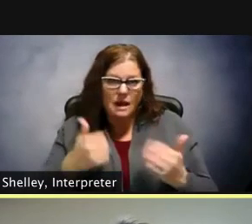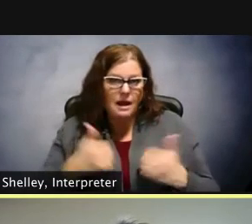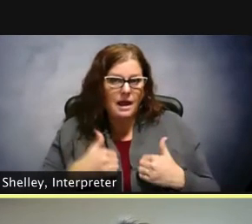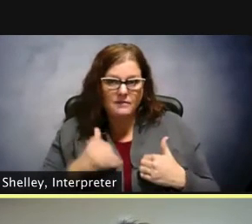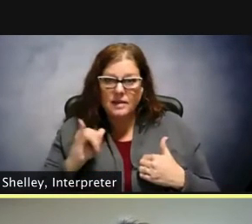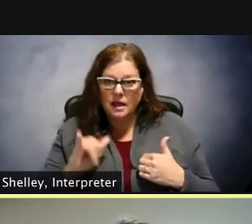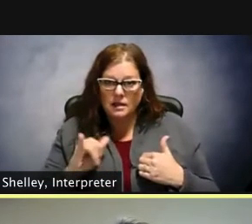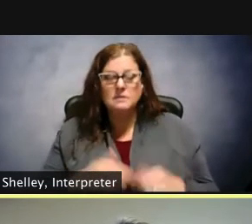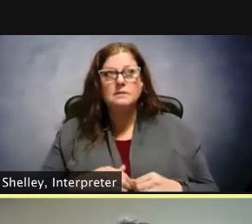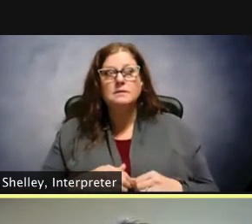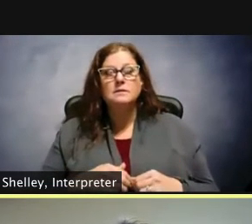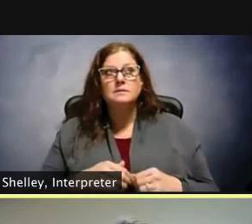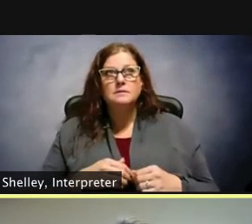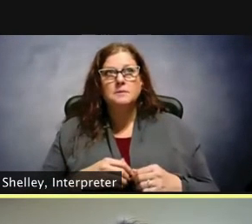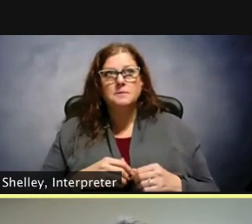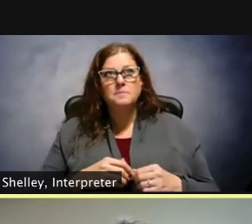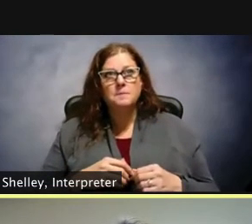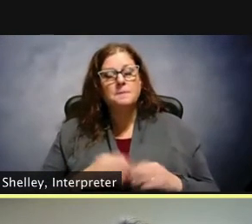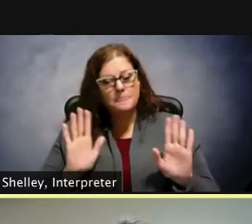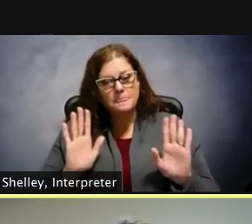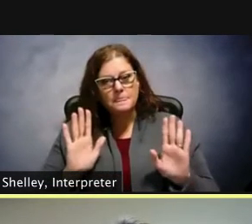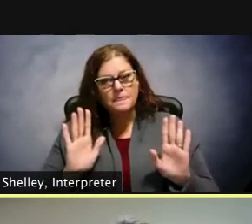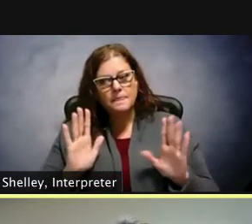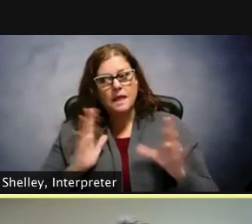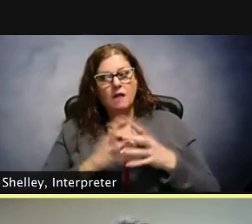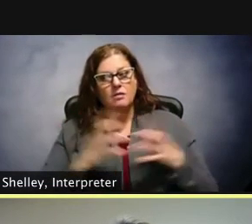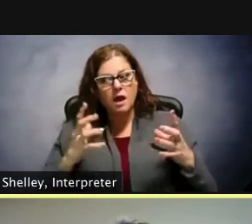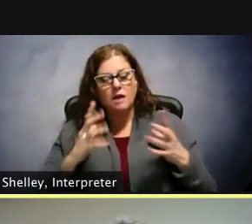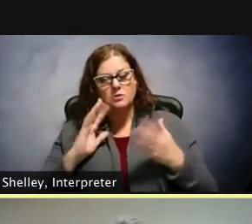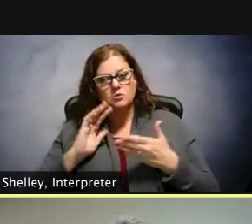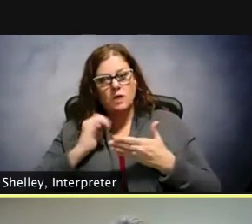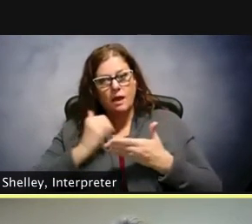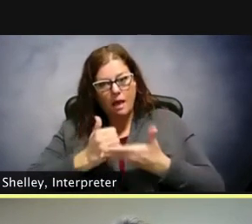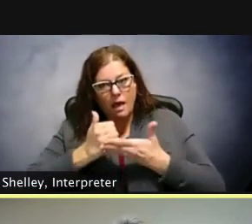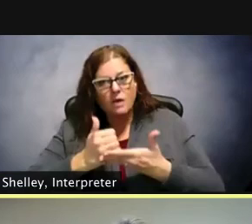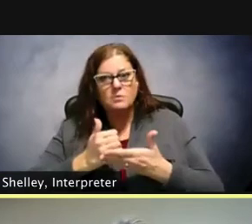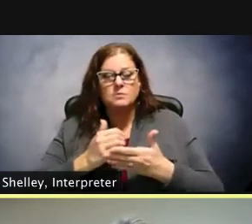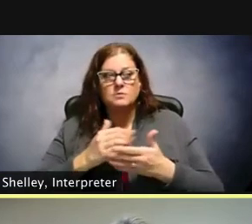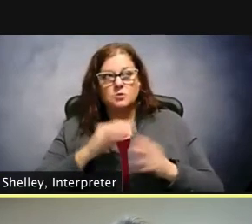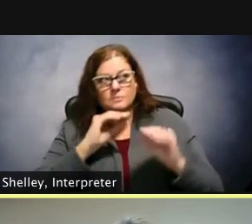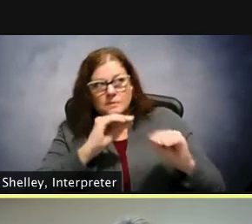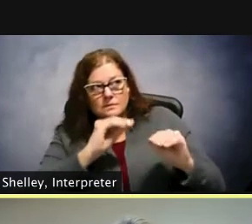So we really did a lot in helping and coaching the interpreter as well as